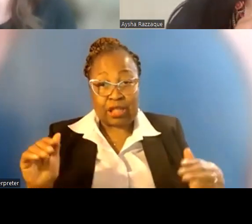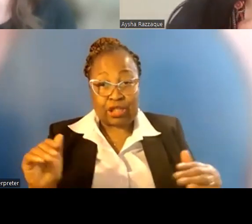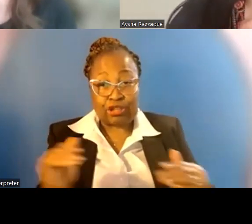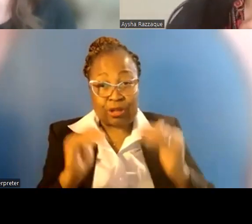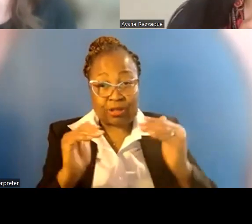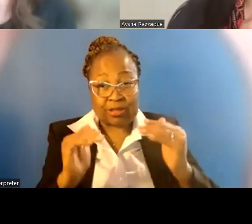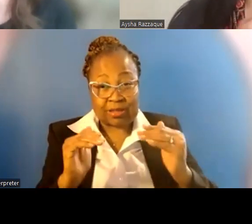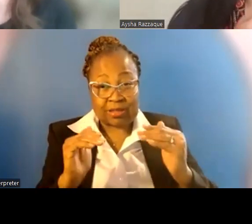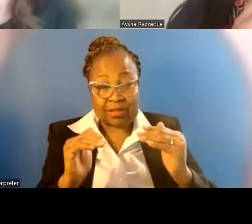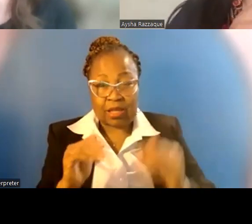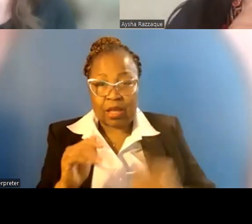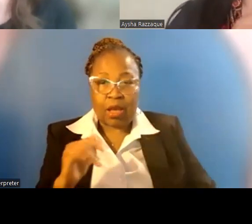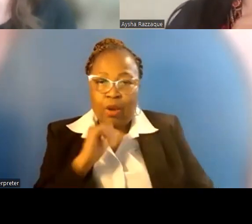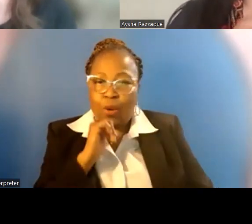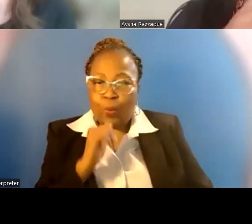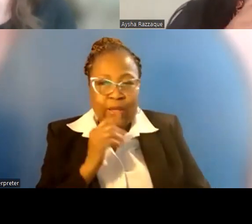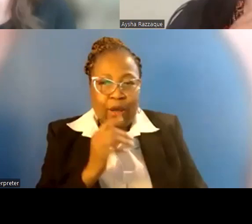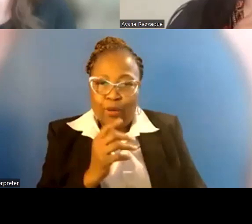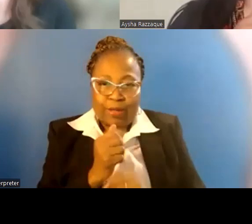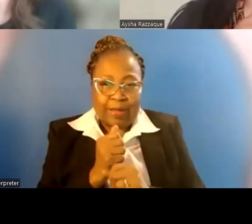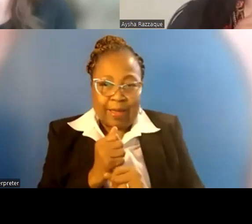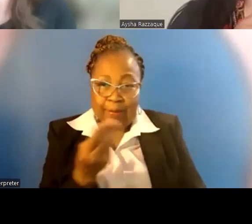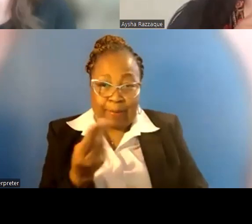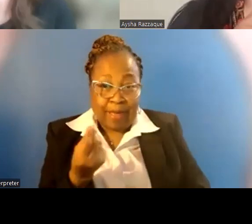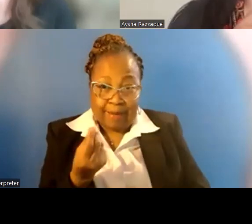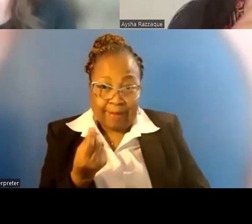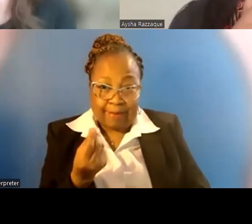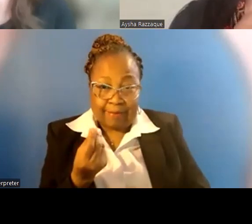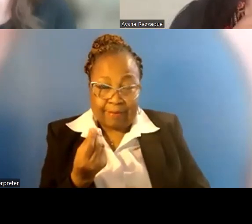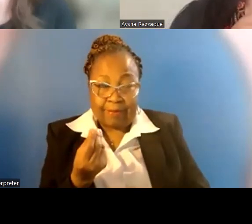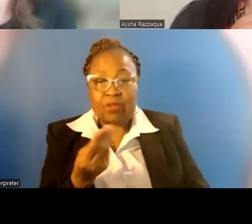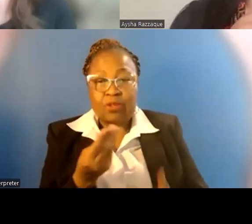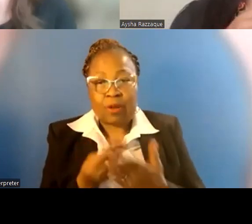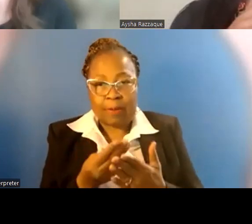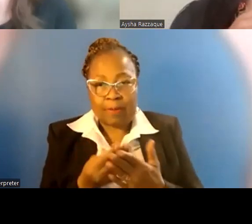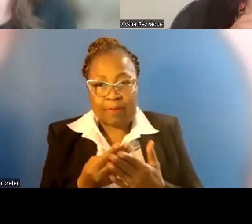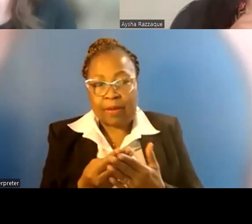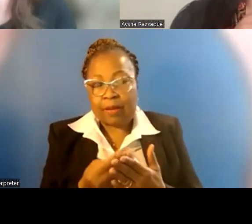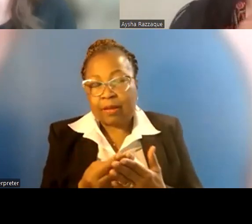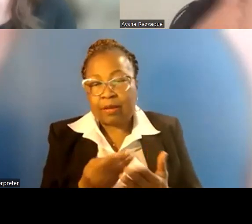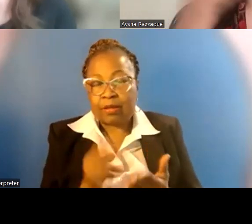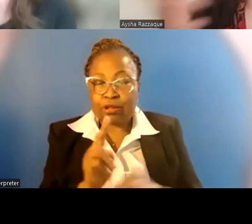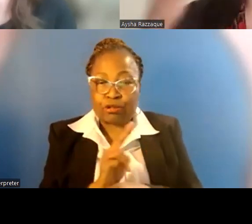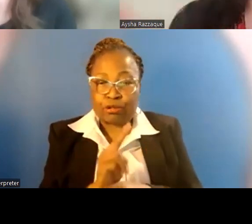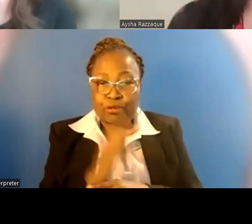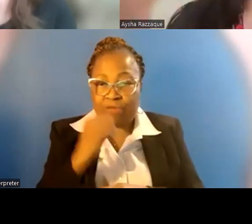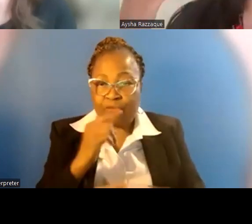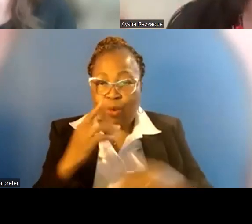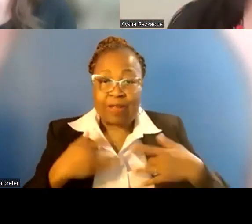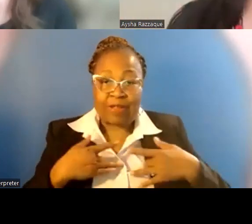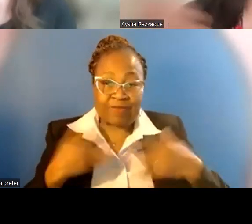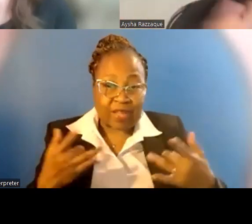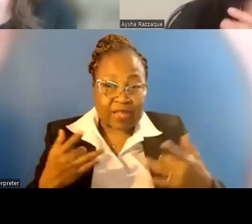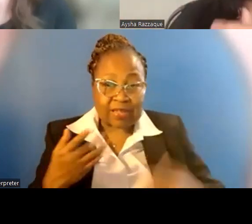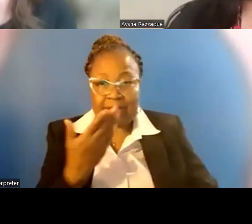We don't get paid. So all of our funding goes to stuff like events and supplies and stuff like that.